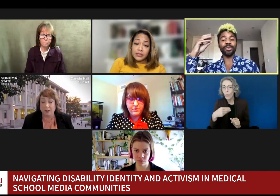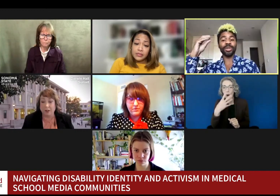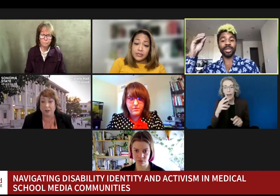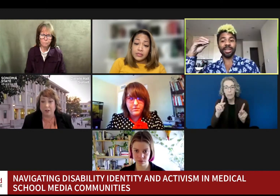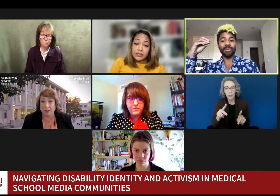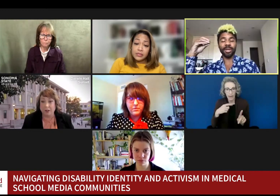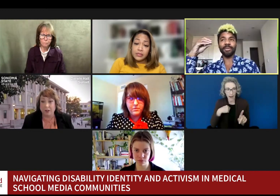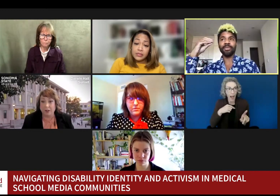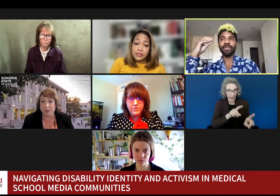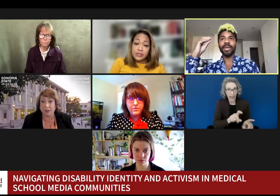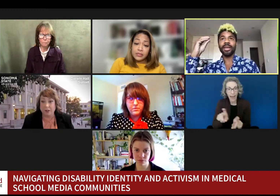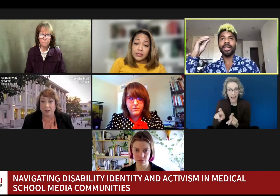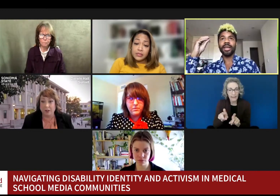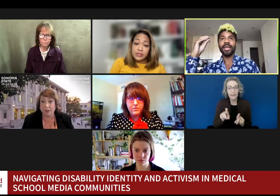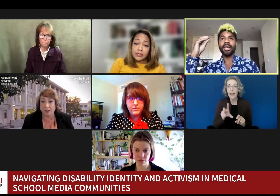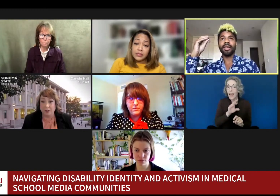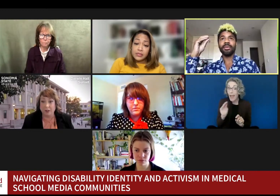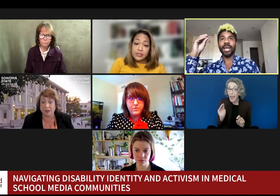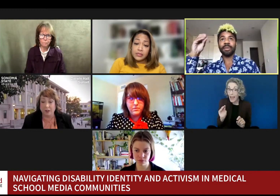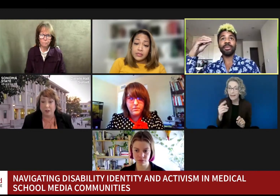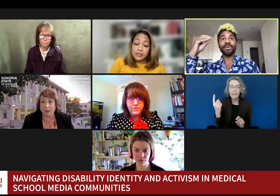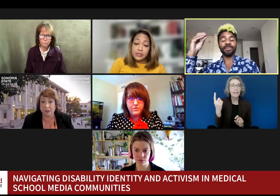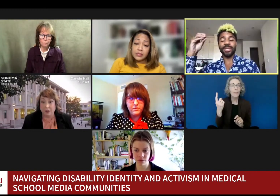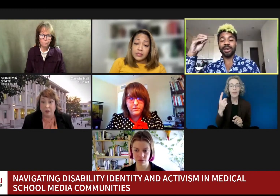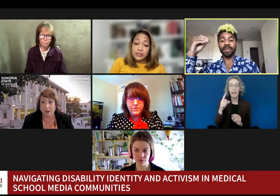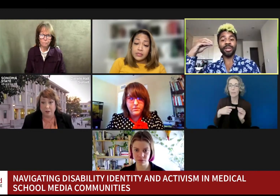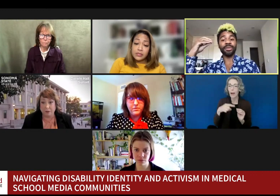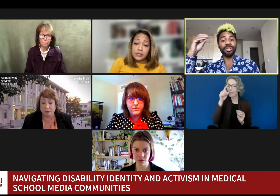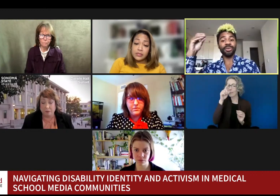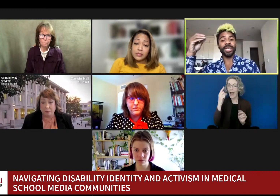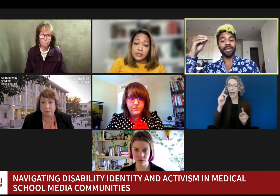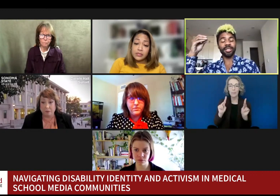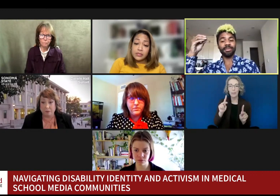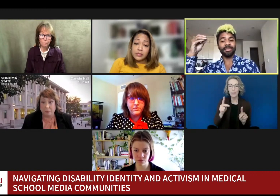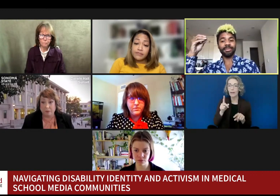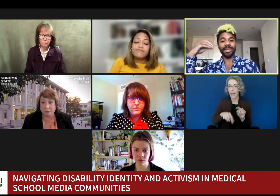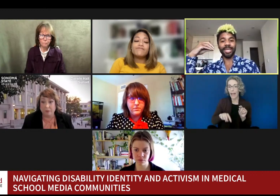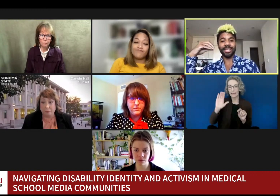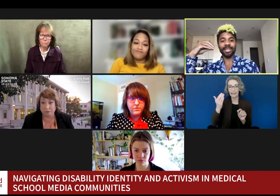like Black people sometimes can appear too intelligent in some ways,